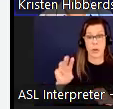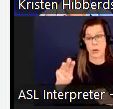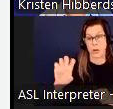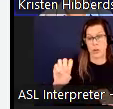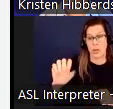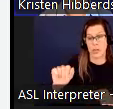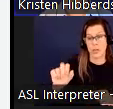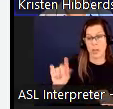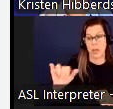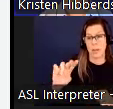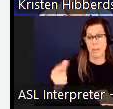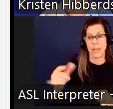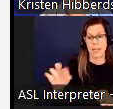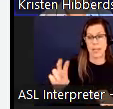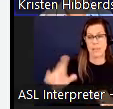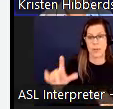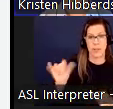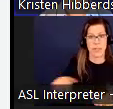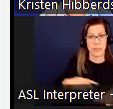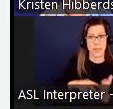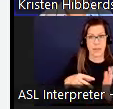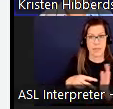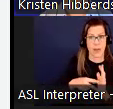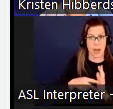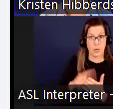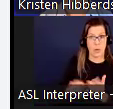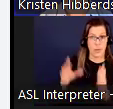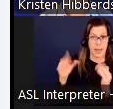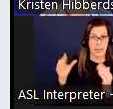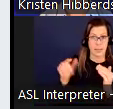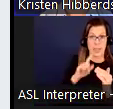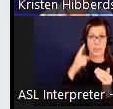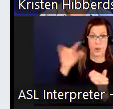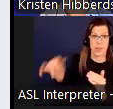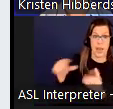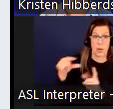that probably needs to be defined as to what the expectation is there and why